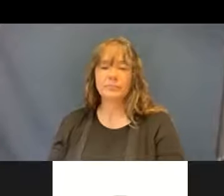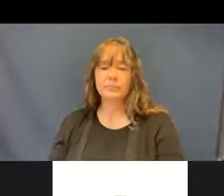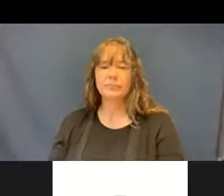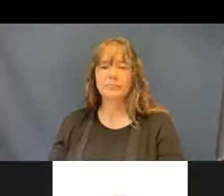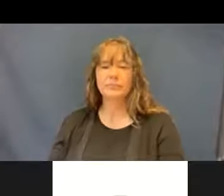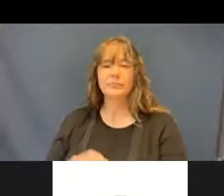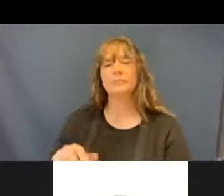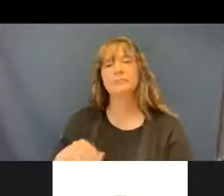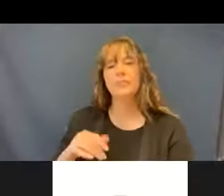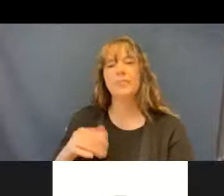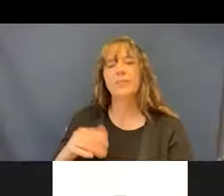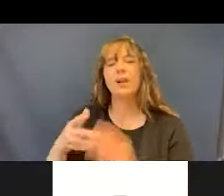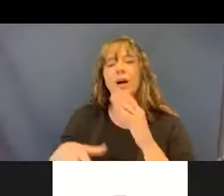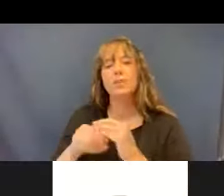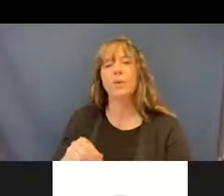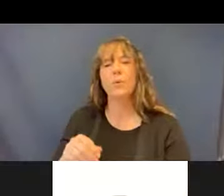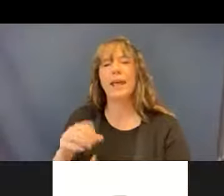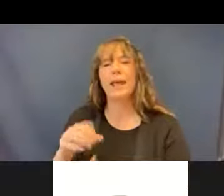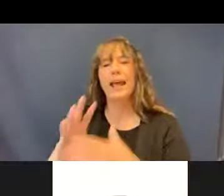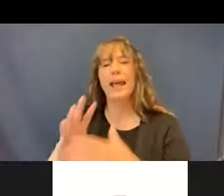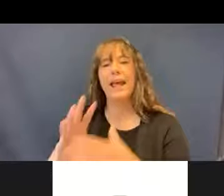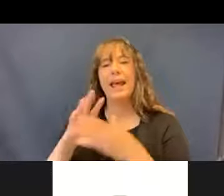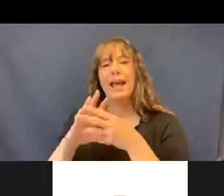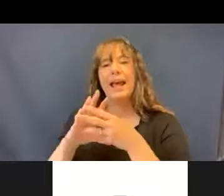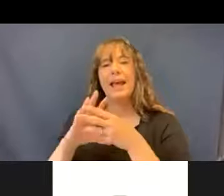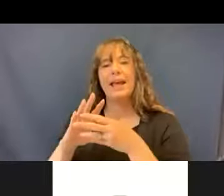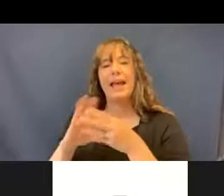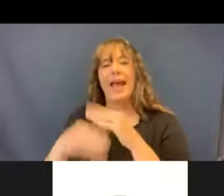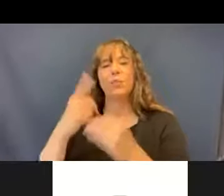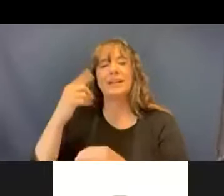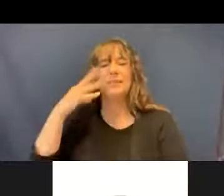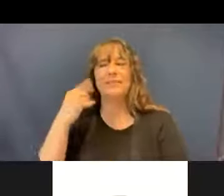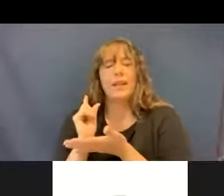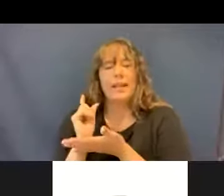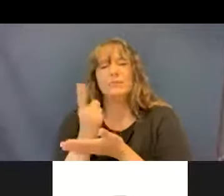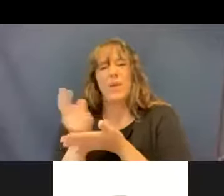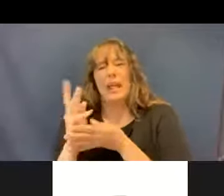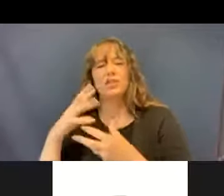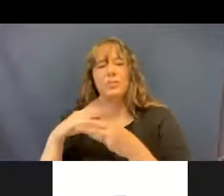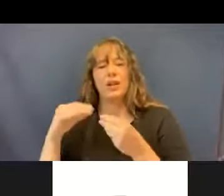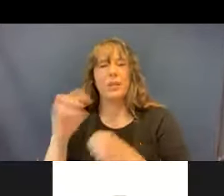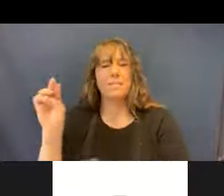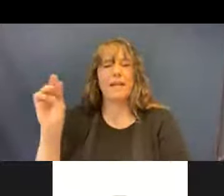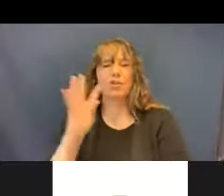just because I just had an experience, actually, last weekend, is getting, even as a hard of